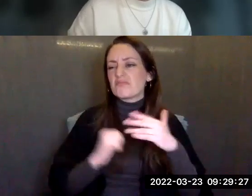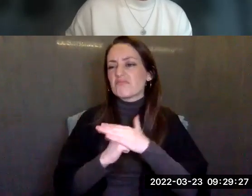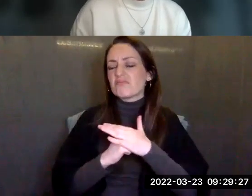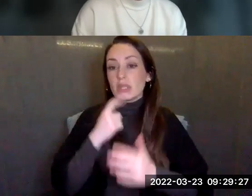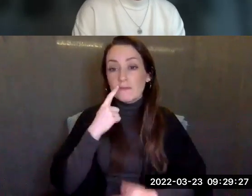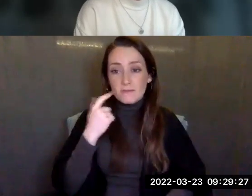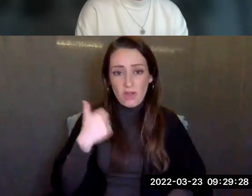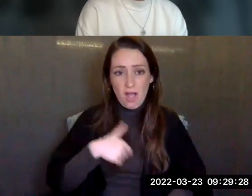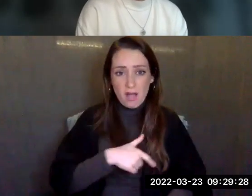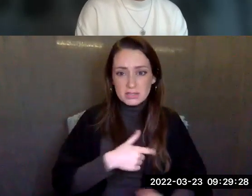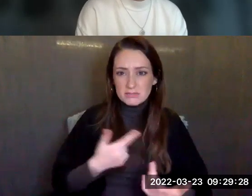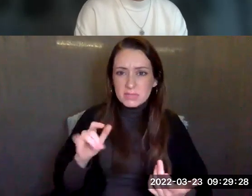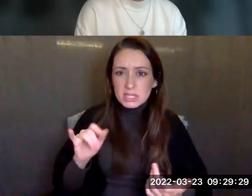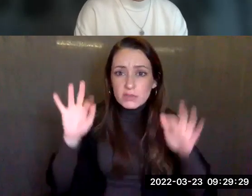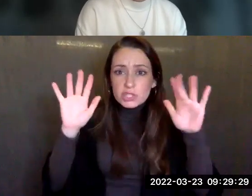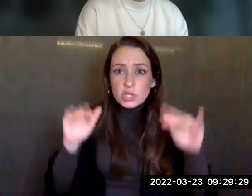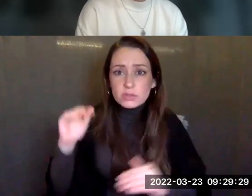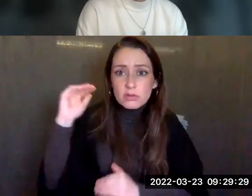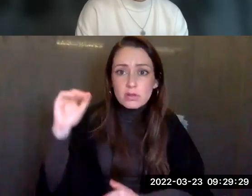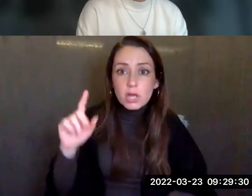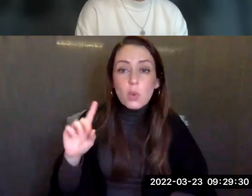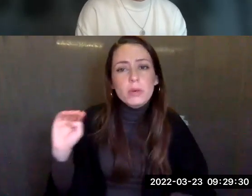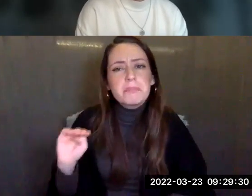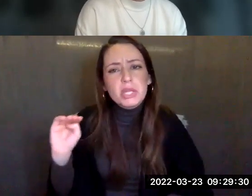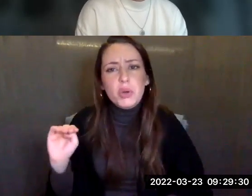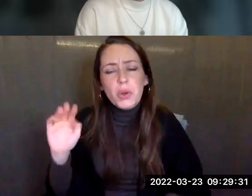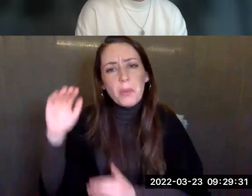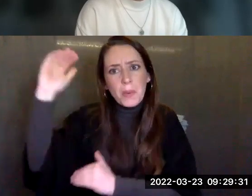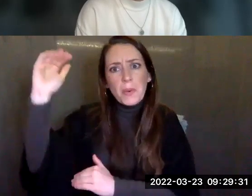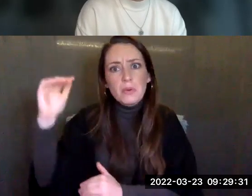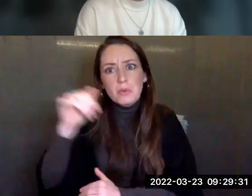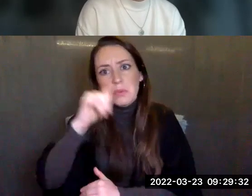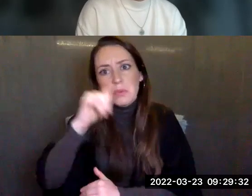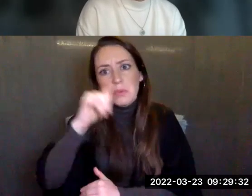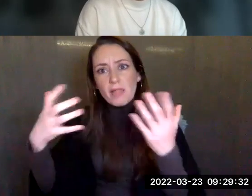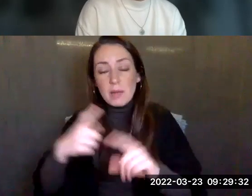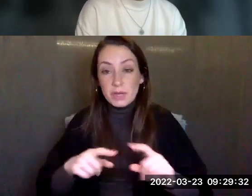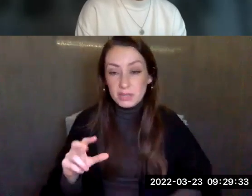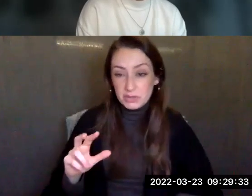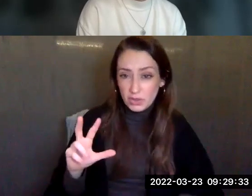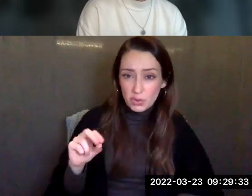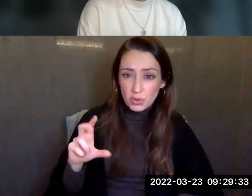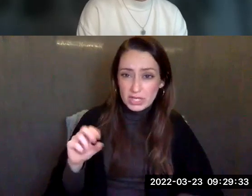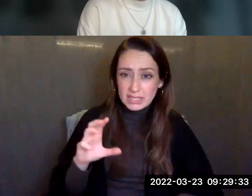You know how it is like if you get a meter. So okay, we have a problem. But the race centimeters was the great snowstorm soogative, and it never happened again.